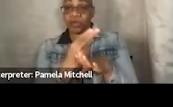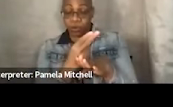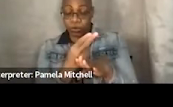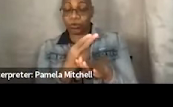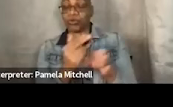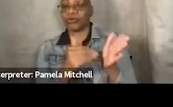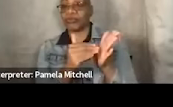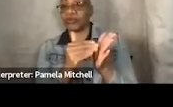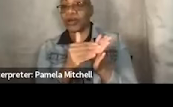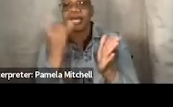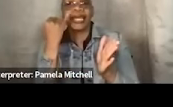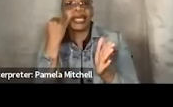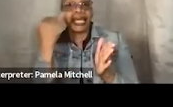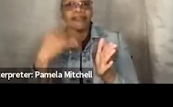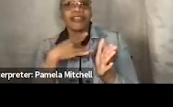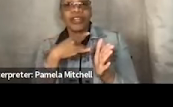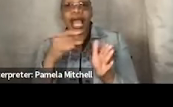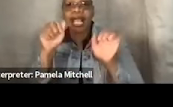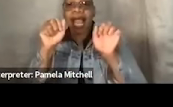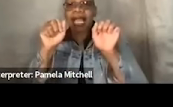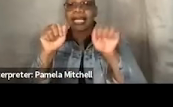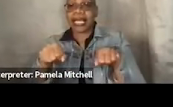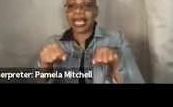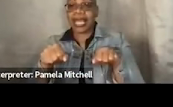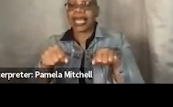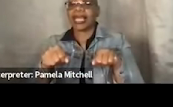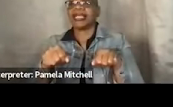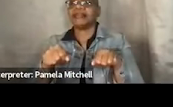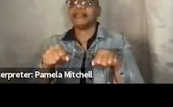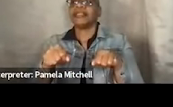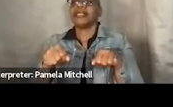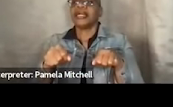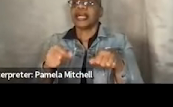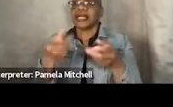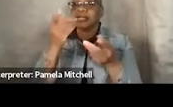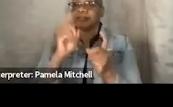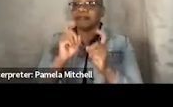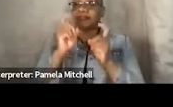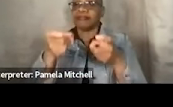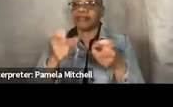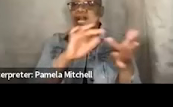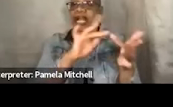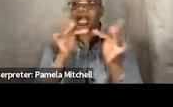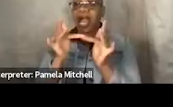If you'd like, I can drop the contact information for their CEO in the chat,